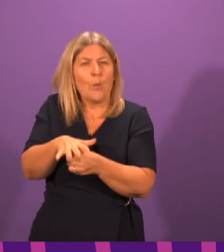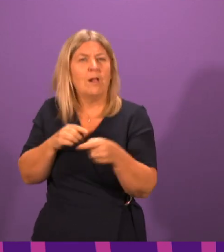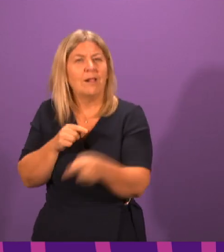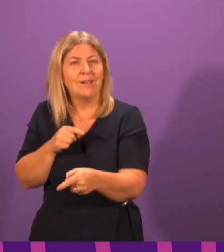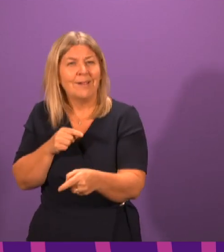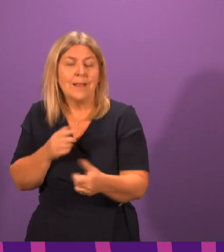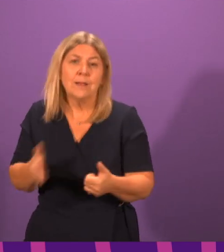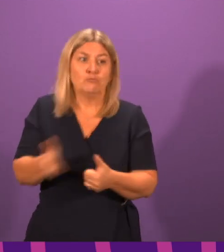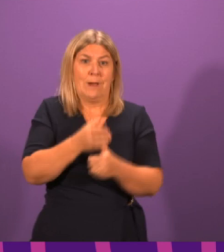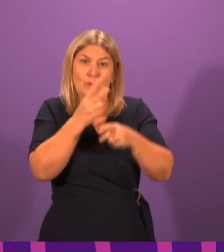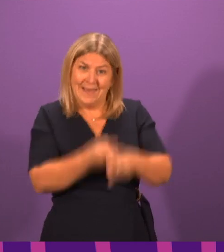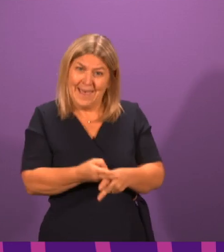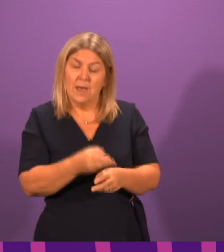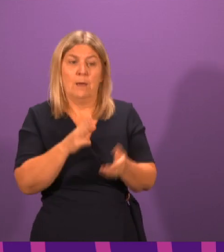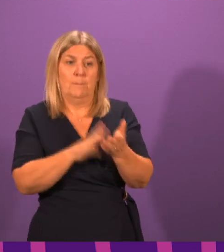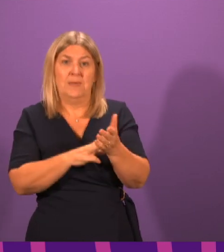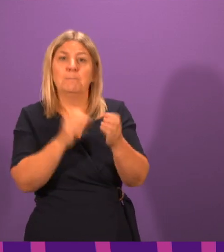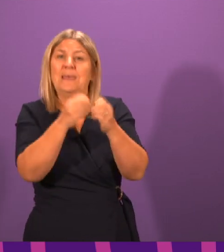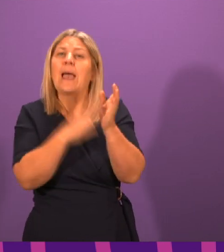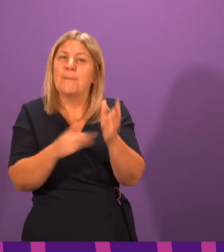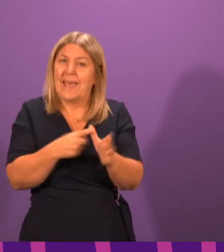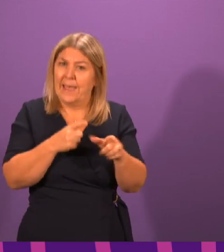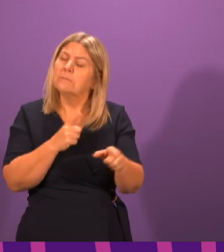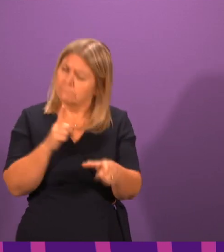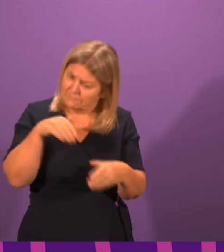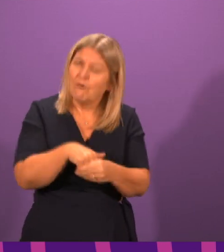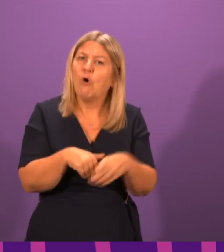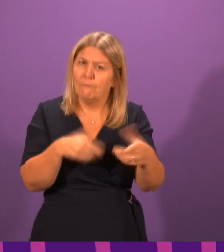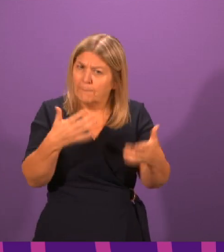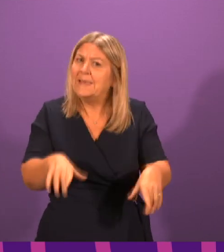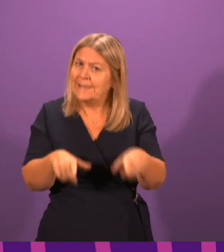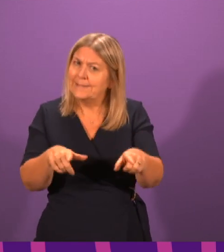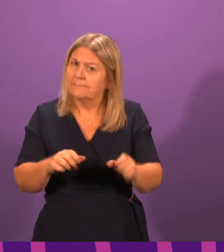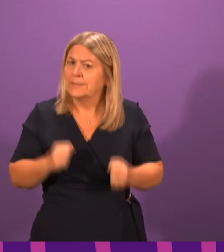Primary care and the BMA have been actively involved in the redesign work, and they will